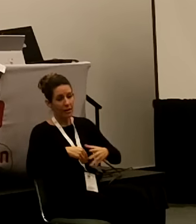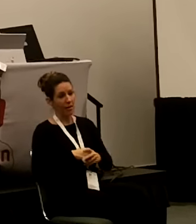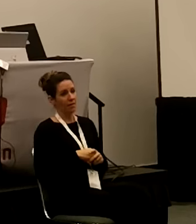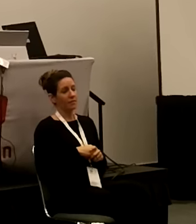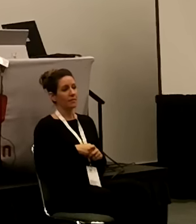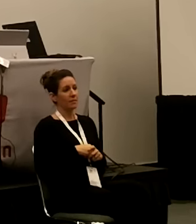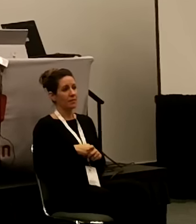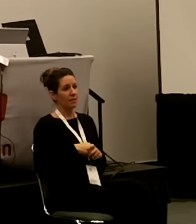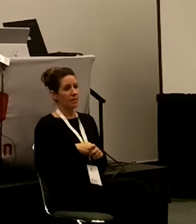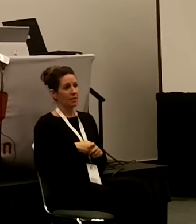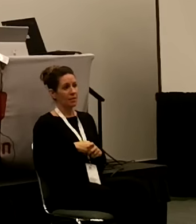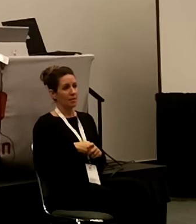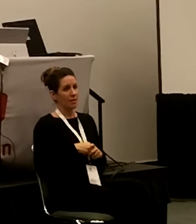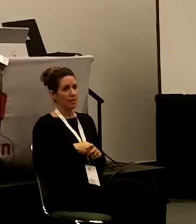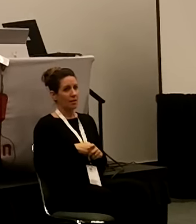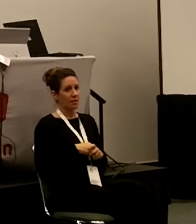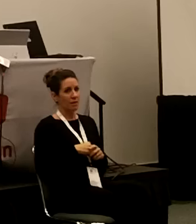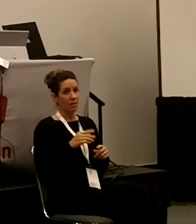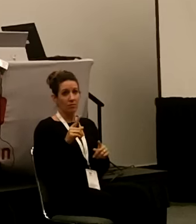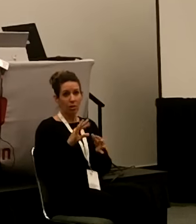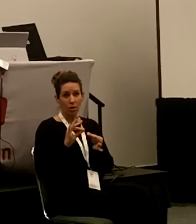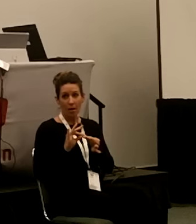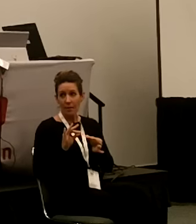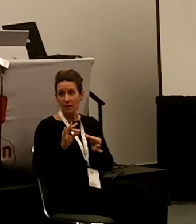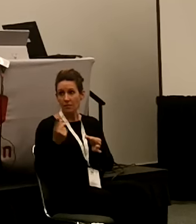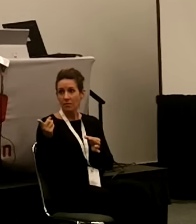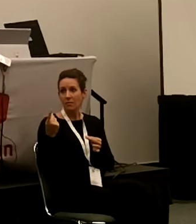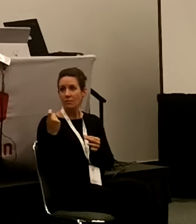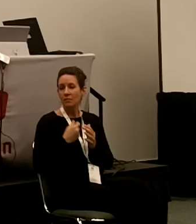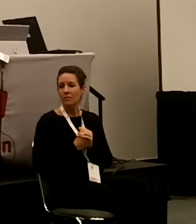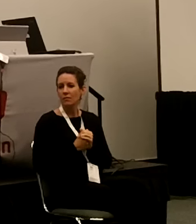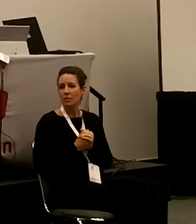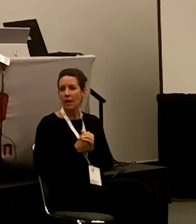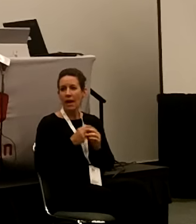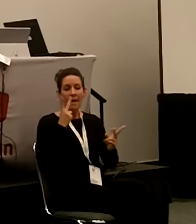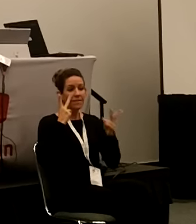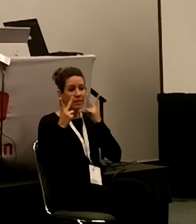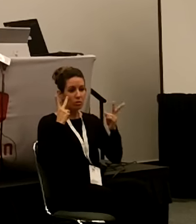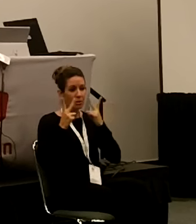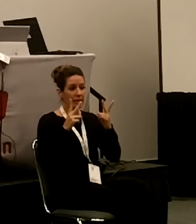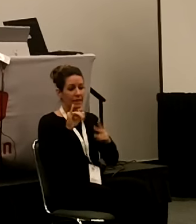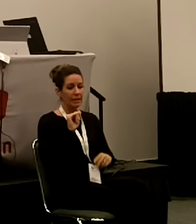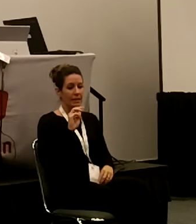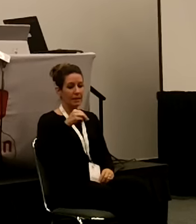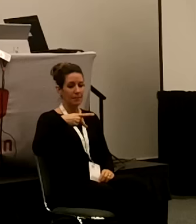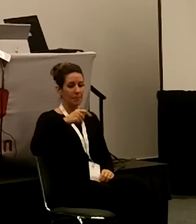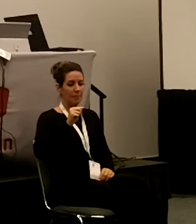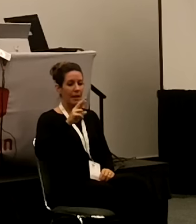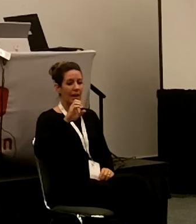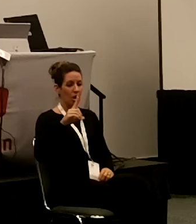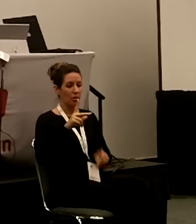Is there a comment to my comment? Okay. And visually impaired people use captions.